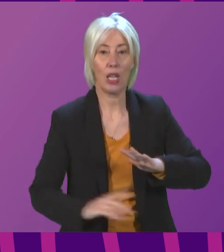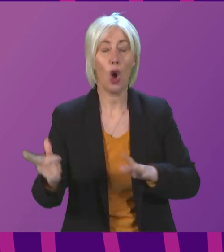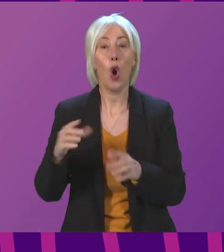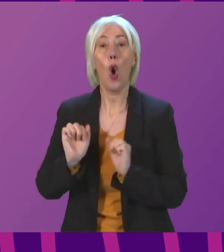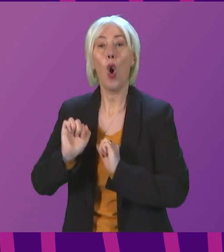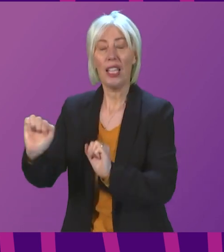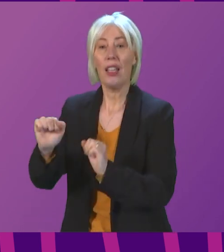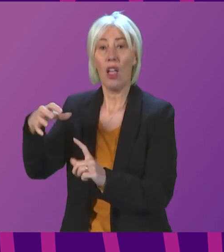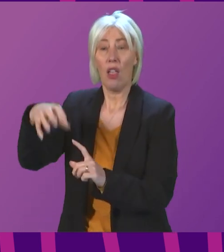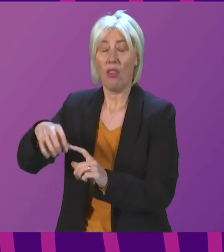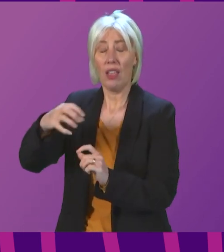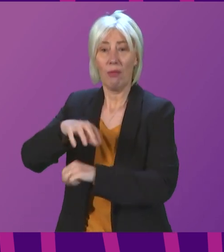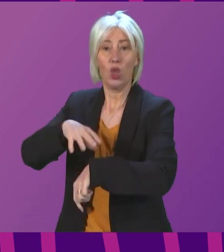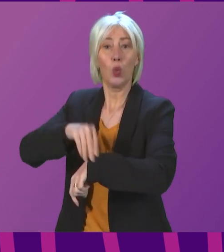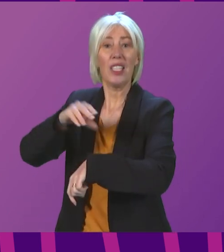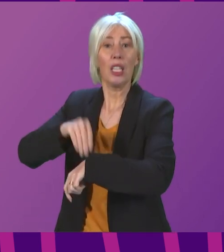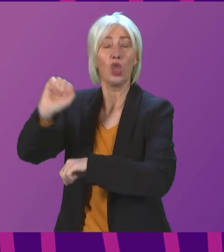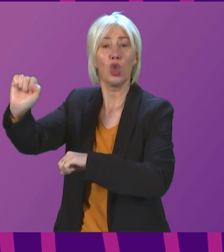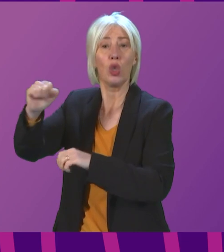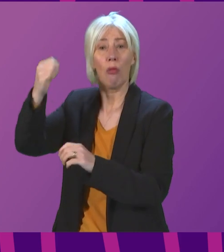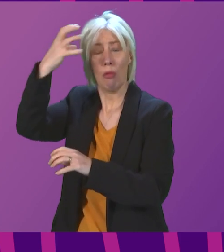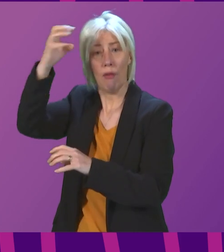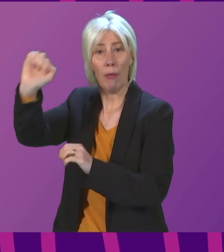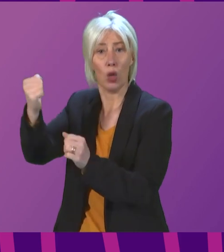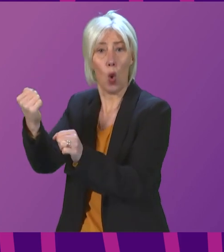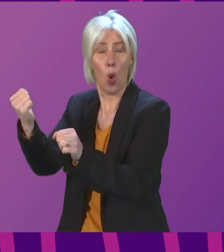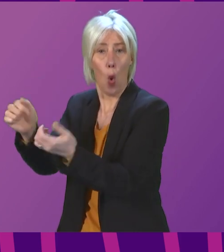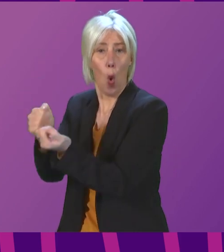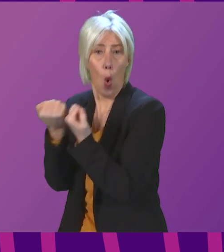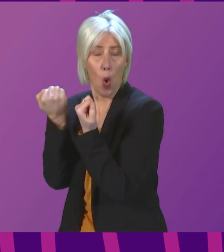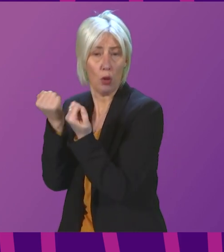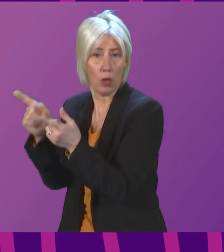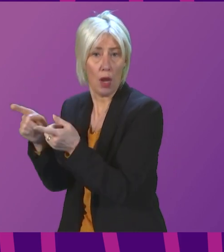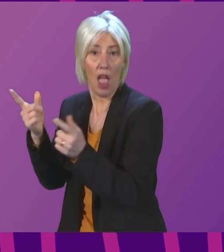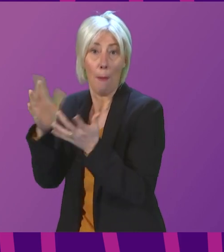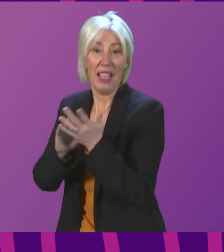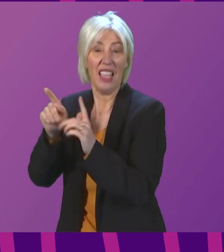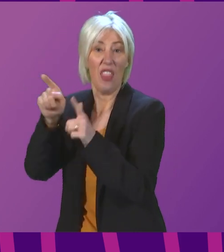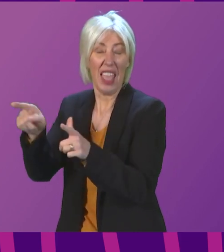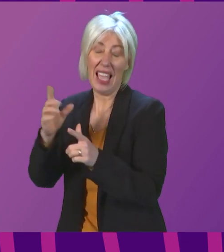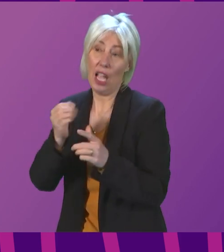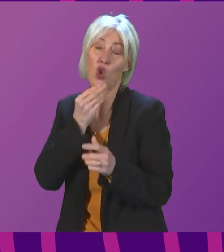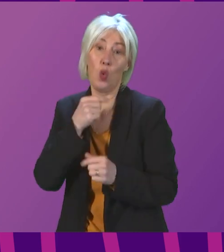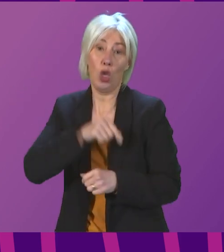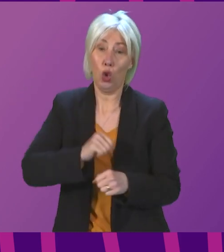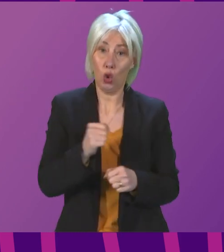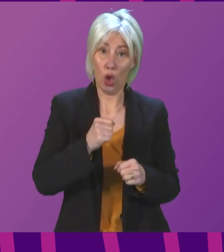which can now use its part of the Scottish sea bed to keep energy bills down for people in Sweden.